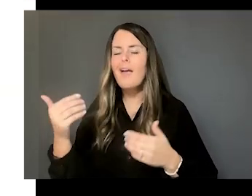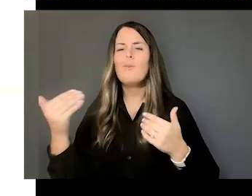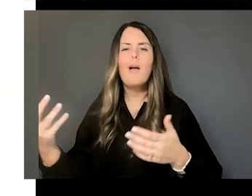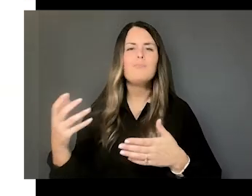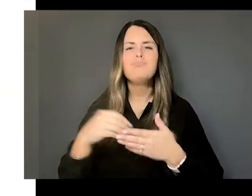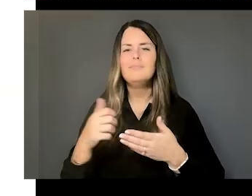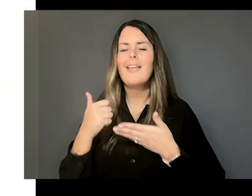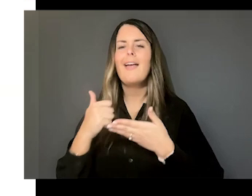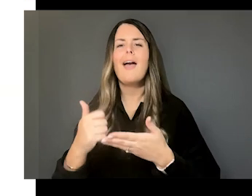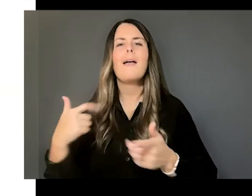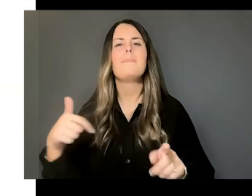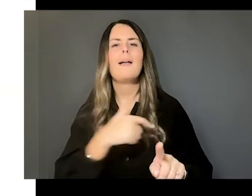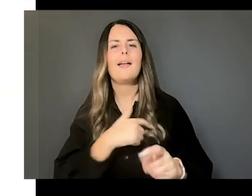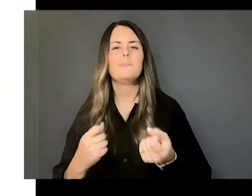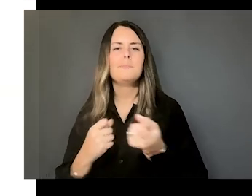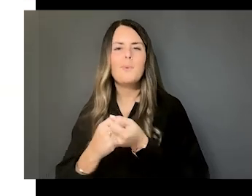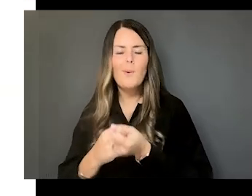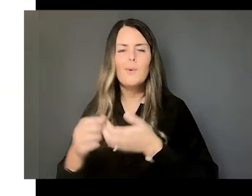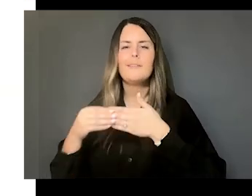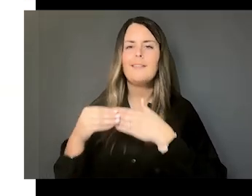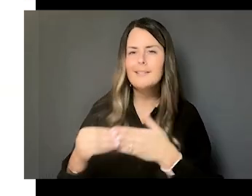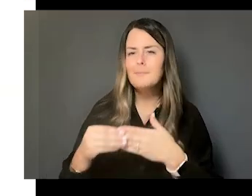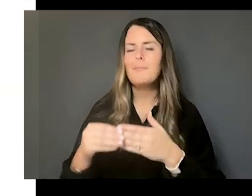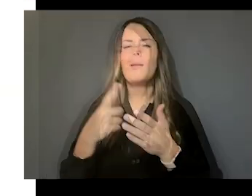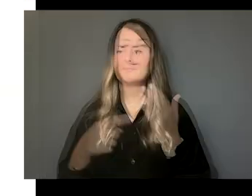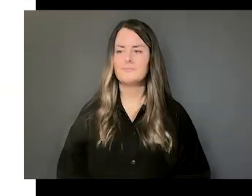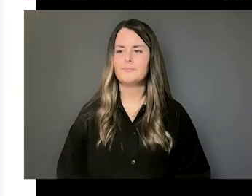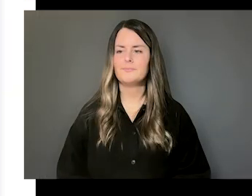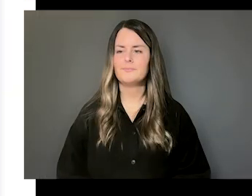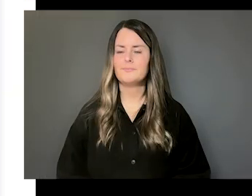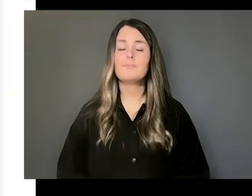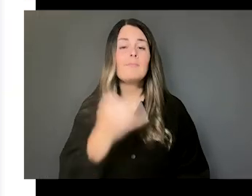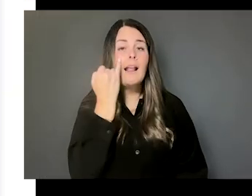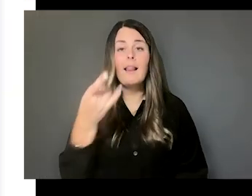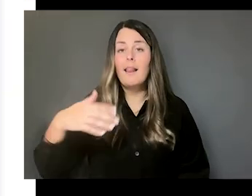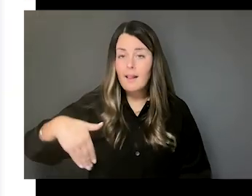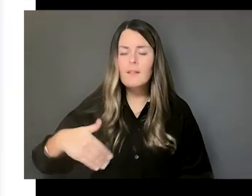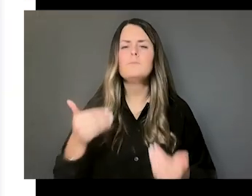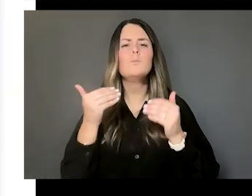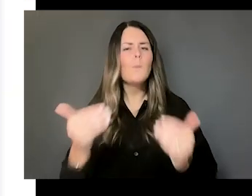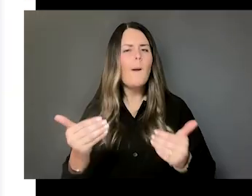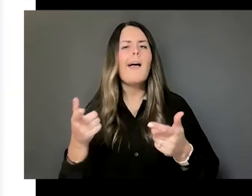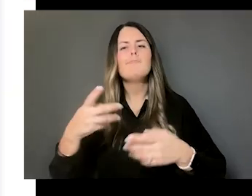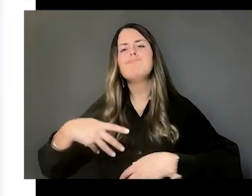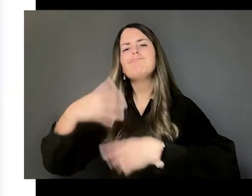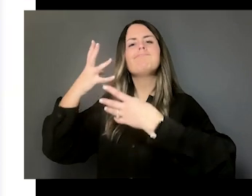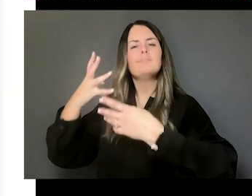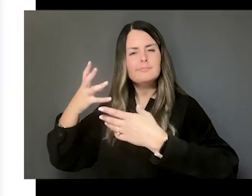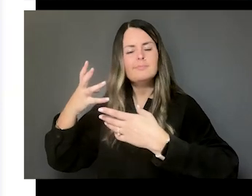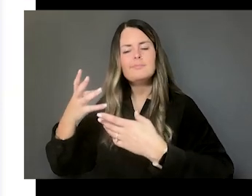IM Math with the support and the flexibility that they need. If you haven't already, you can explore our newest full online